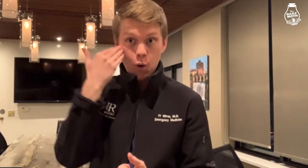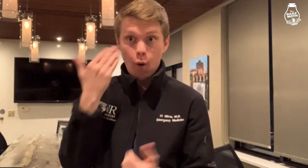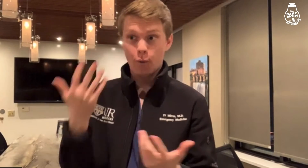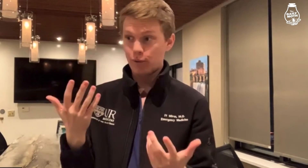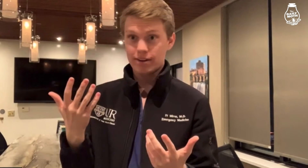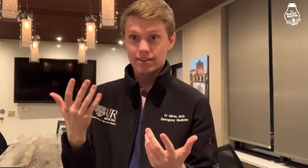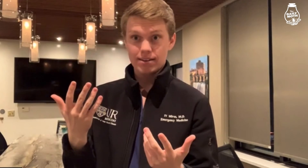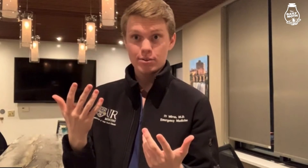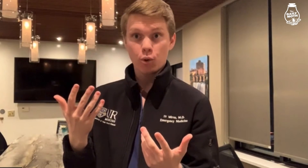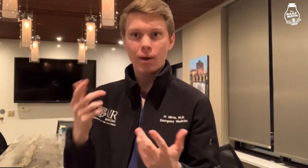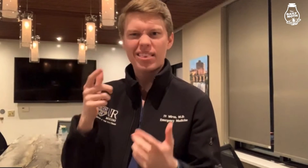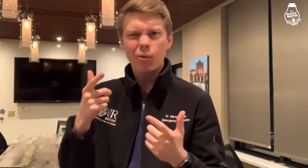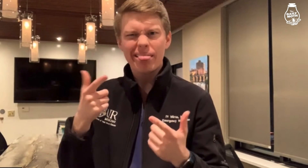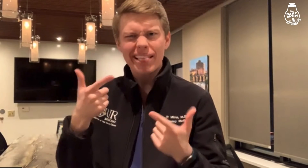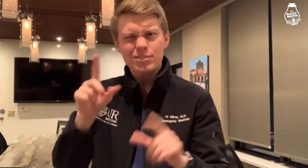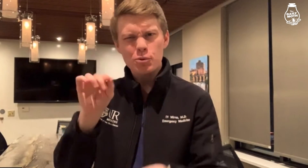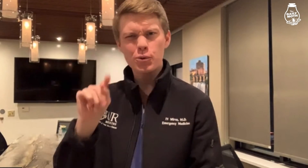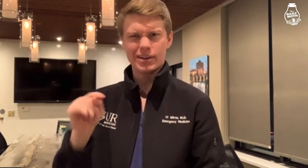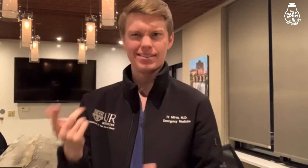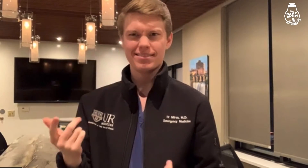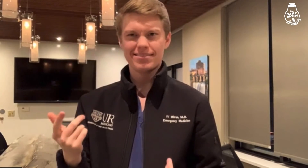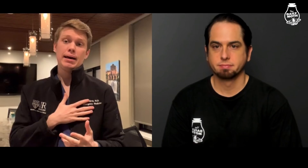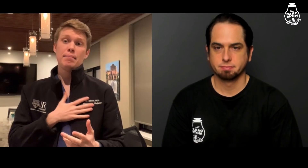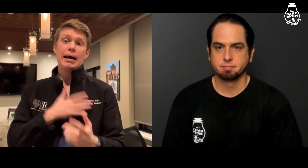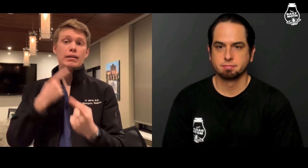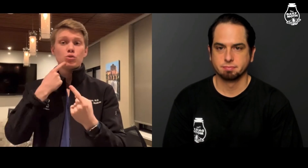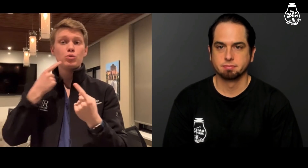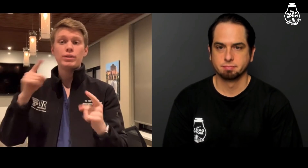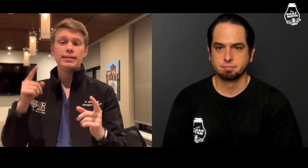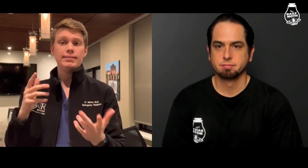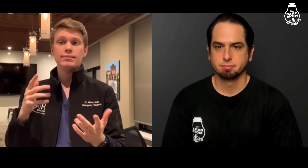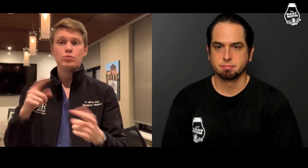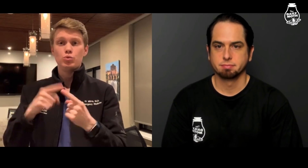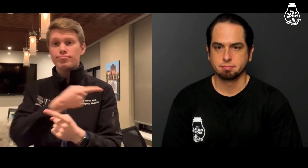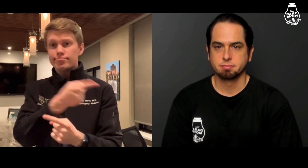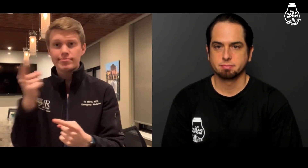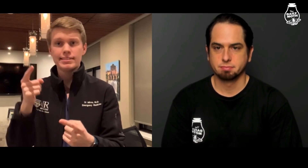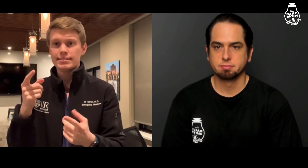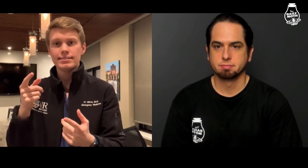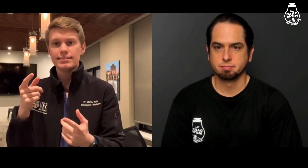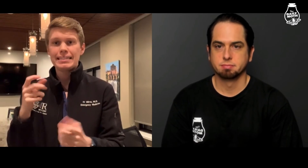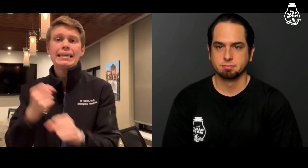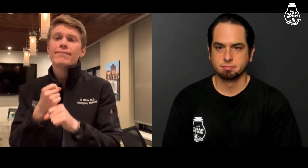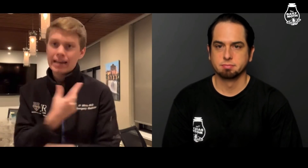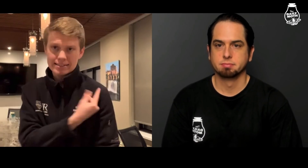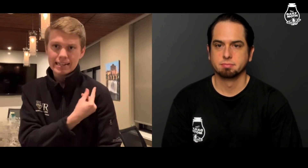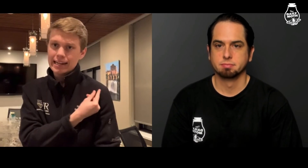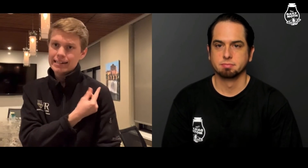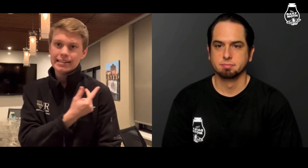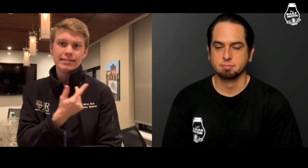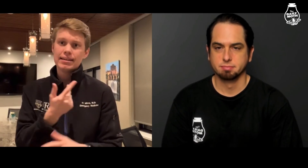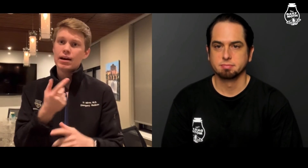We know how. So let's do it. My advice to you is to get the vaccine,